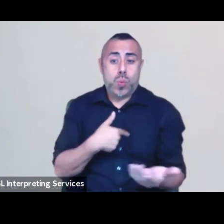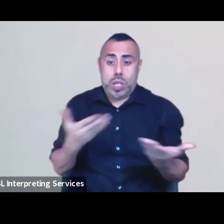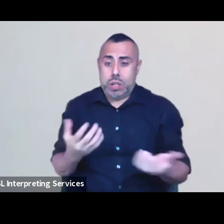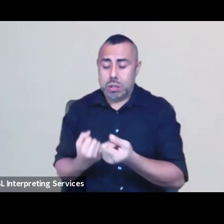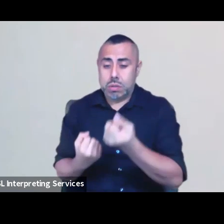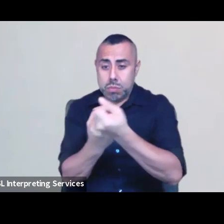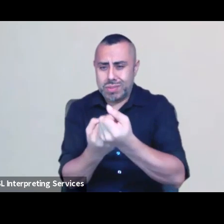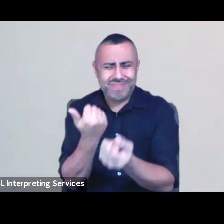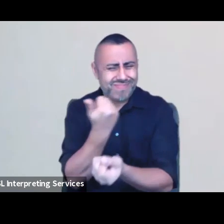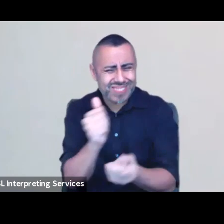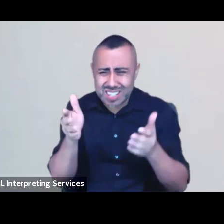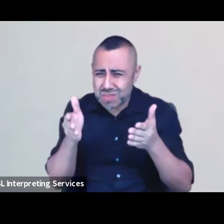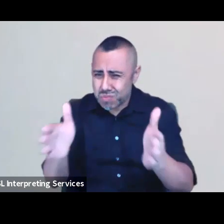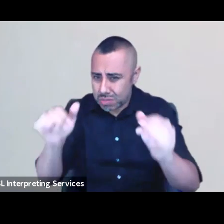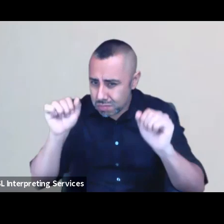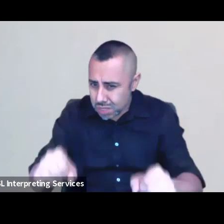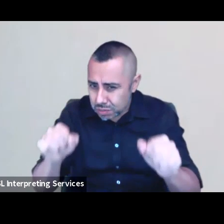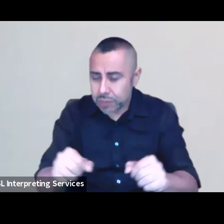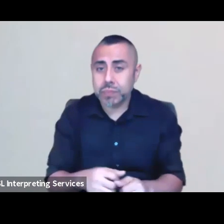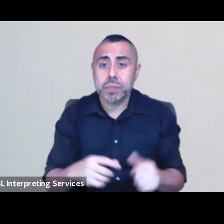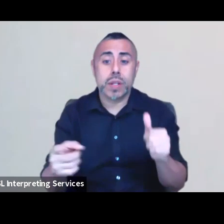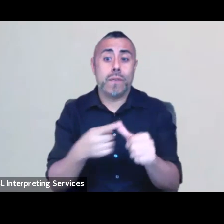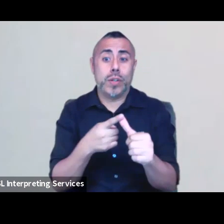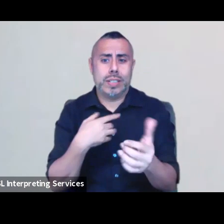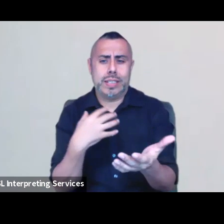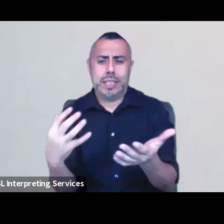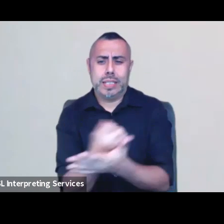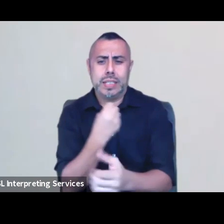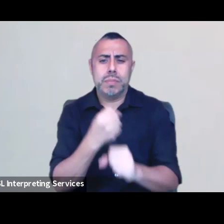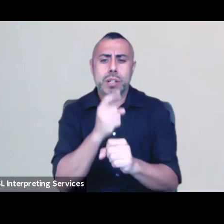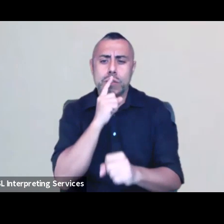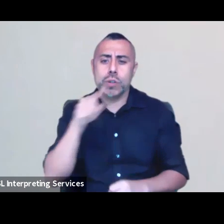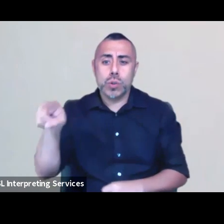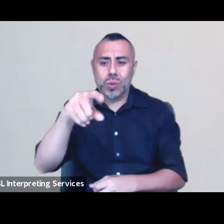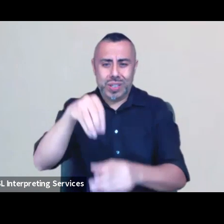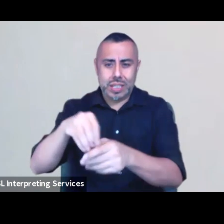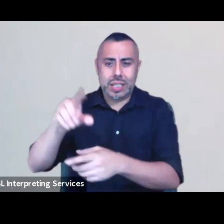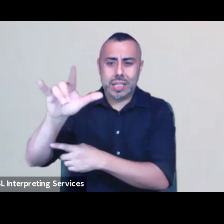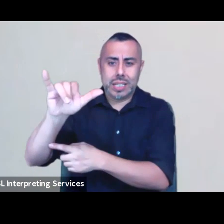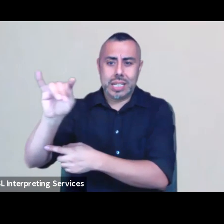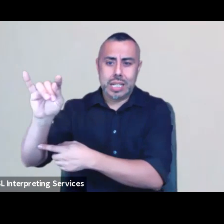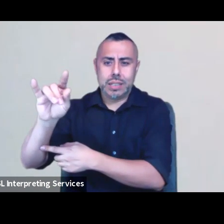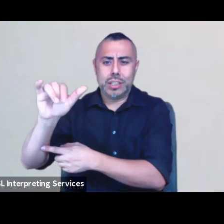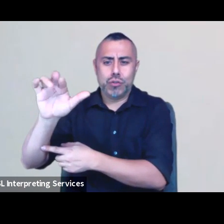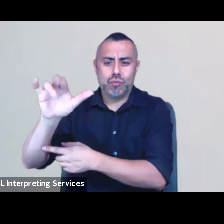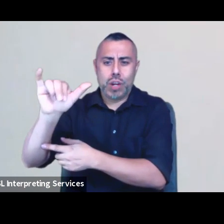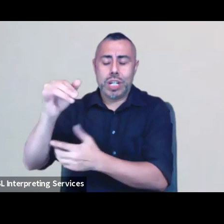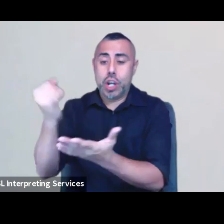First, I want to make sure that those of you in the literary arts know about the few grants that we still have available